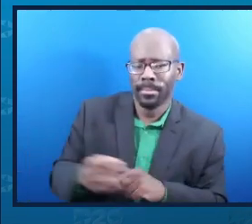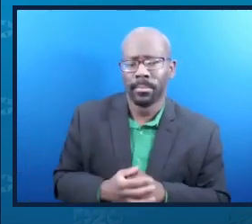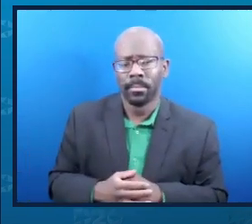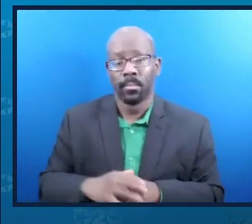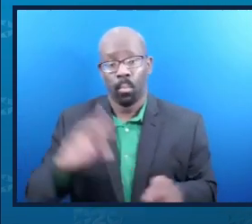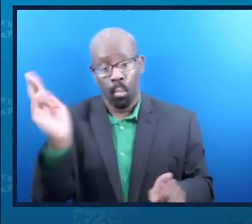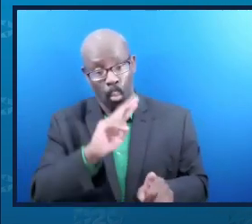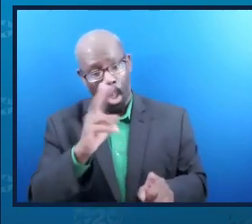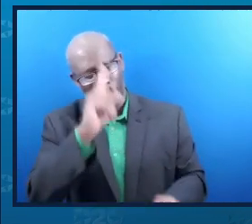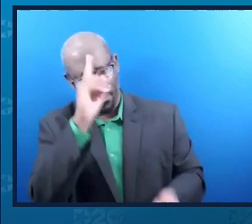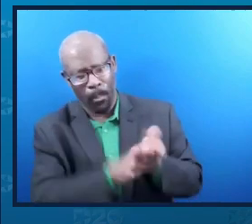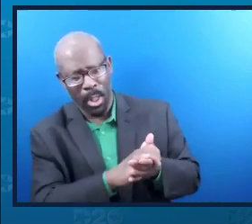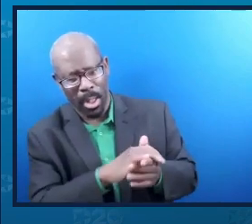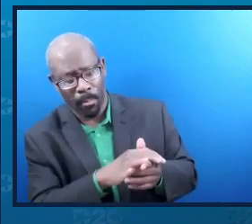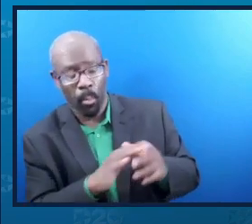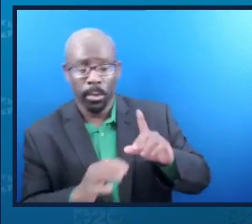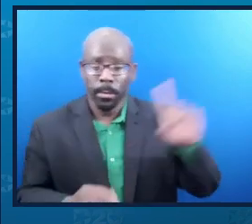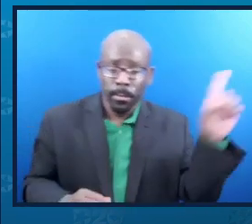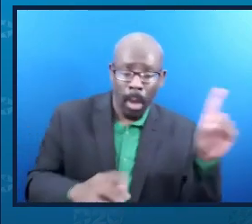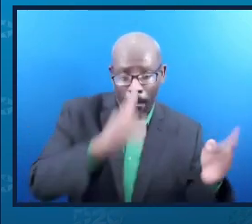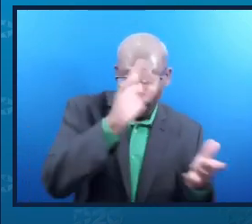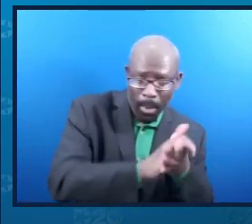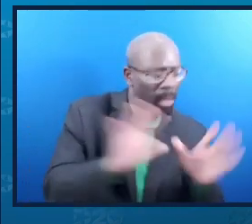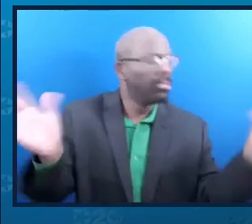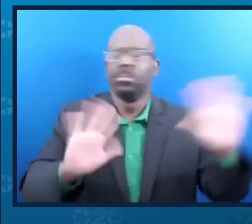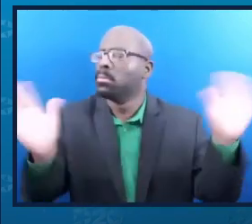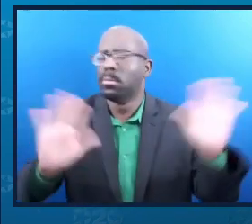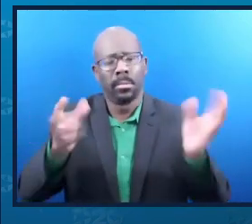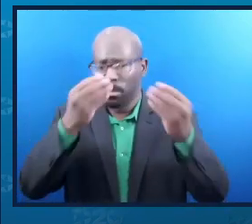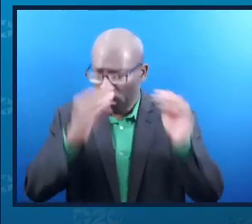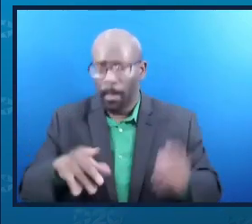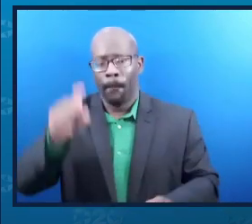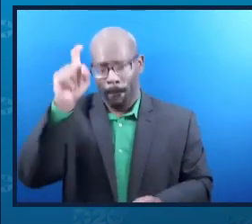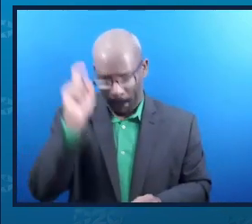PRINCIPLES OR DEMOCRATIC PRINCIPLES THEY ARE AMERICAN